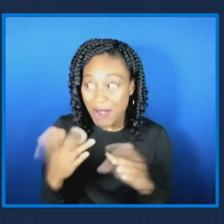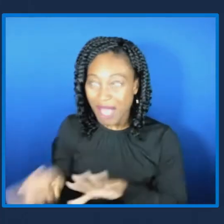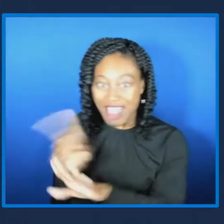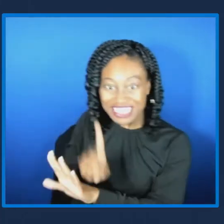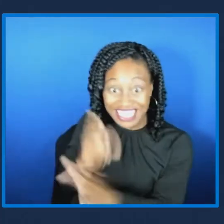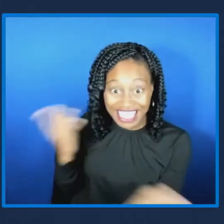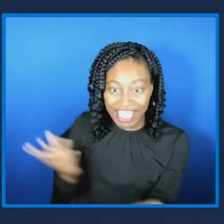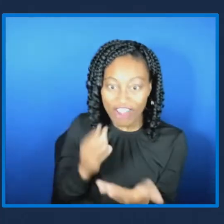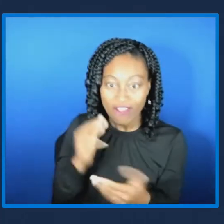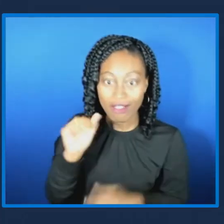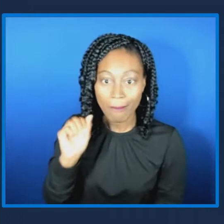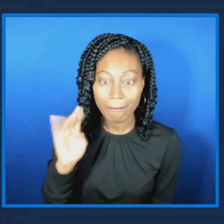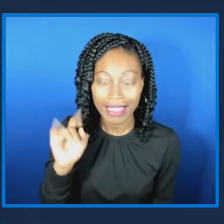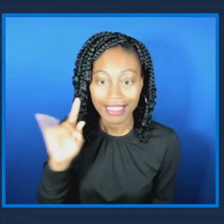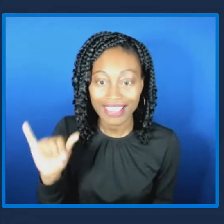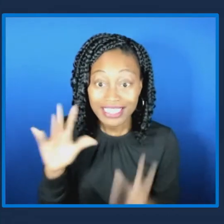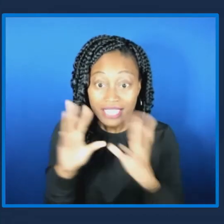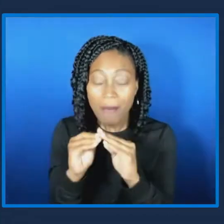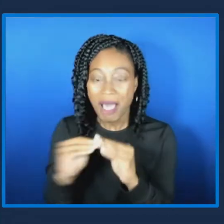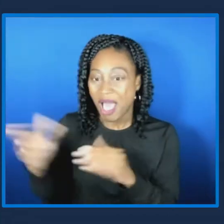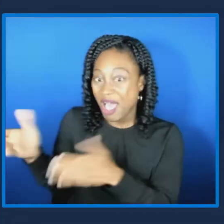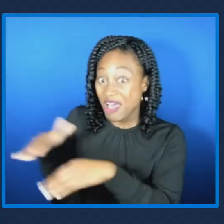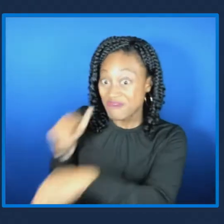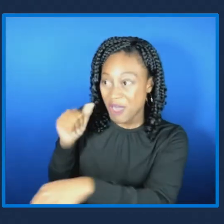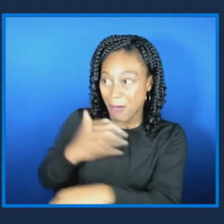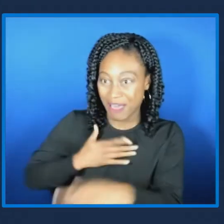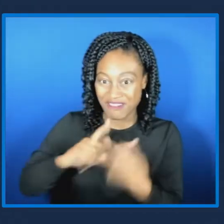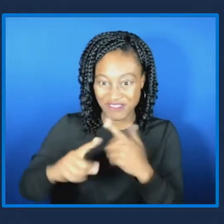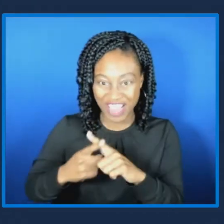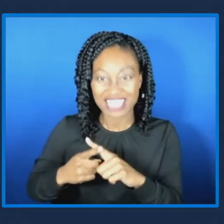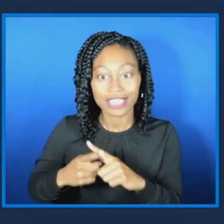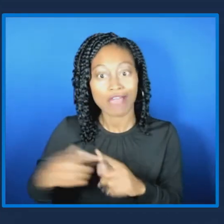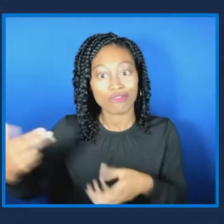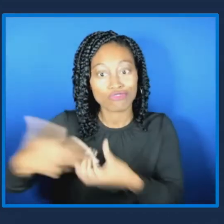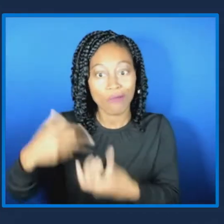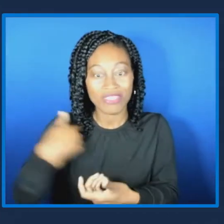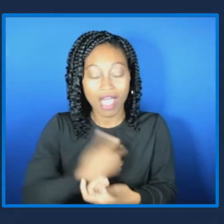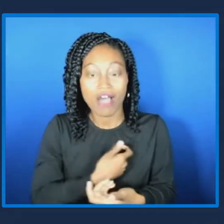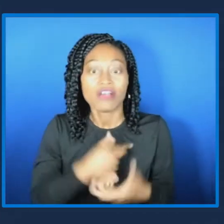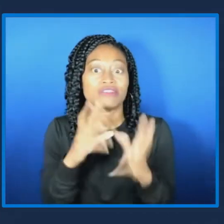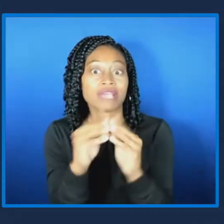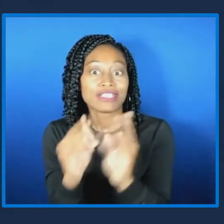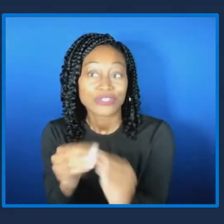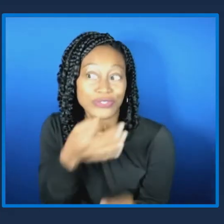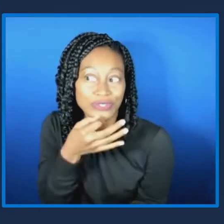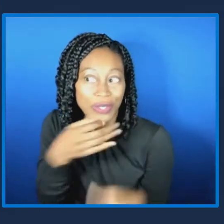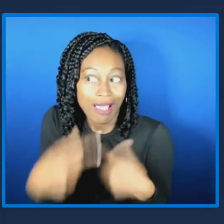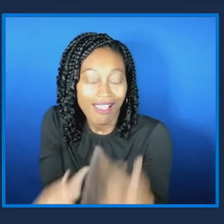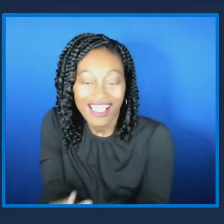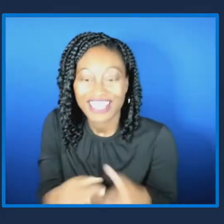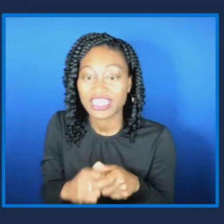I'm gonna bring on some of my friends. We're gonna talk about upcoming sessions. We're gonna talk about trends and disability inclusion.